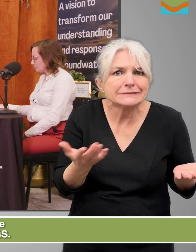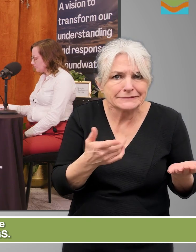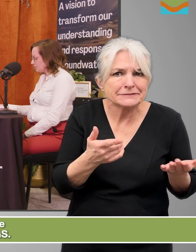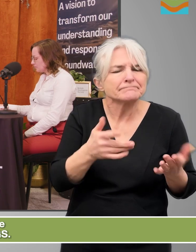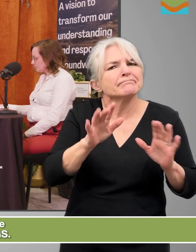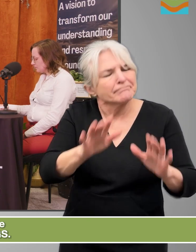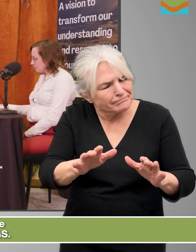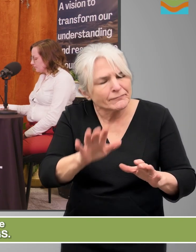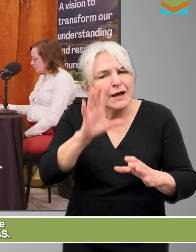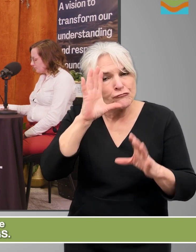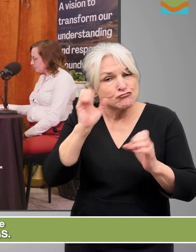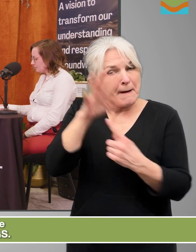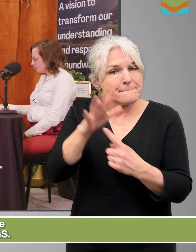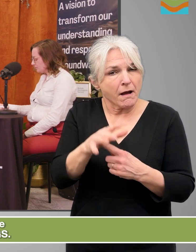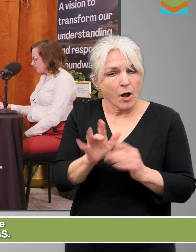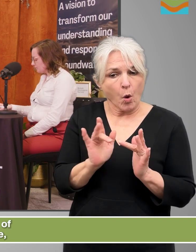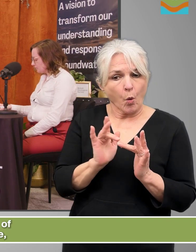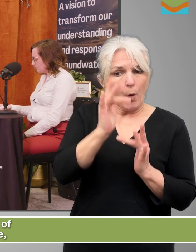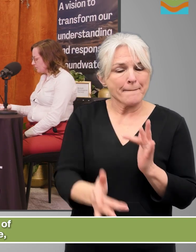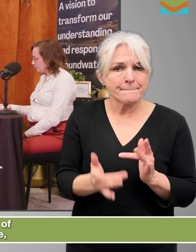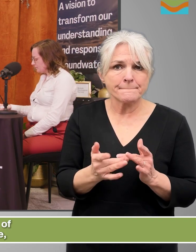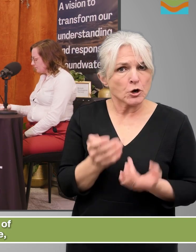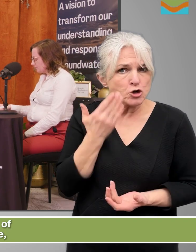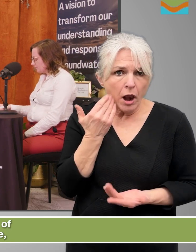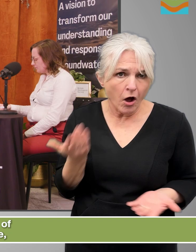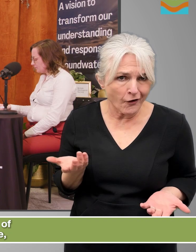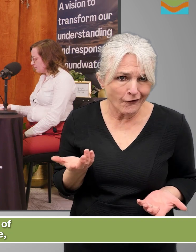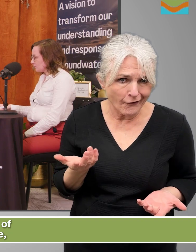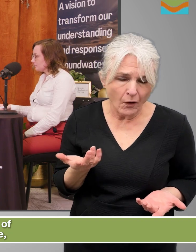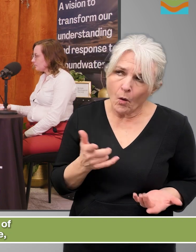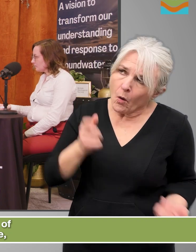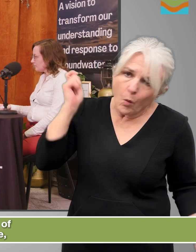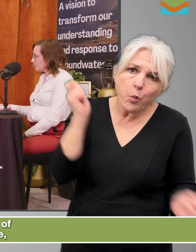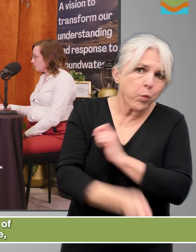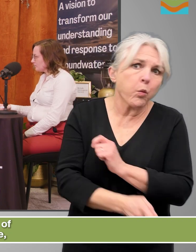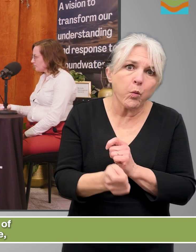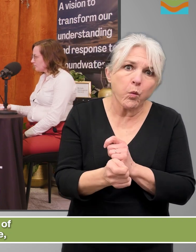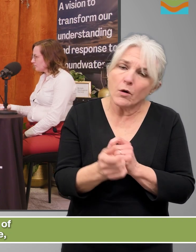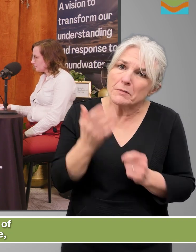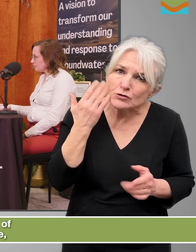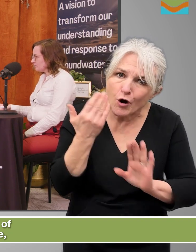particularly in the lifetime of an organisation like BGS. But being able to have all of that information available,